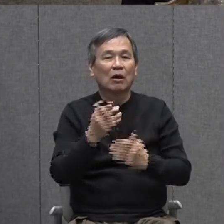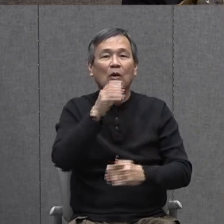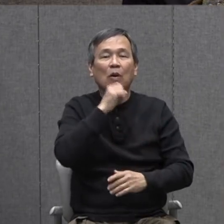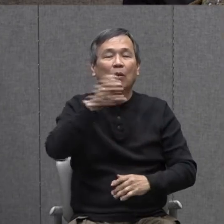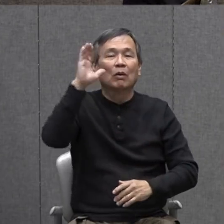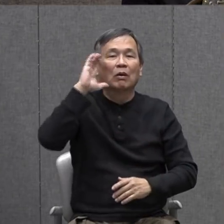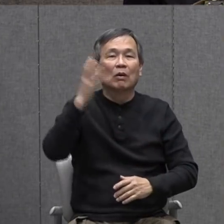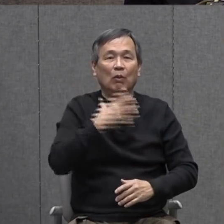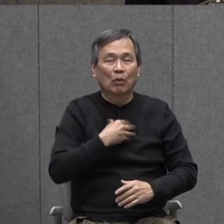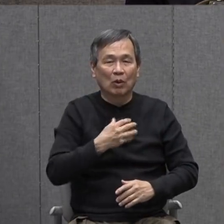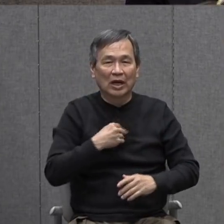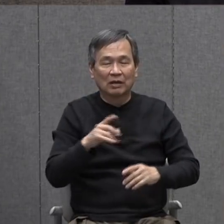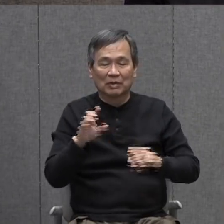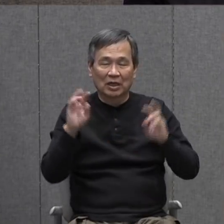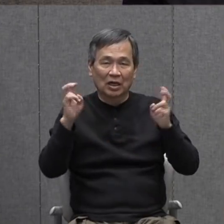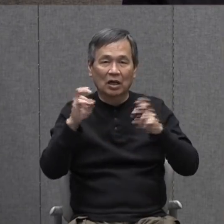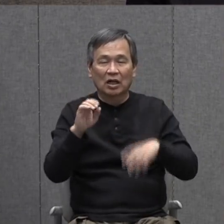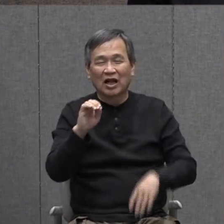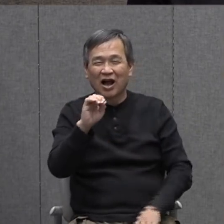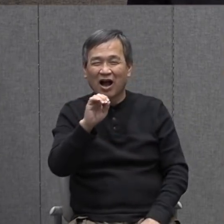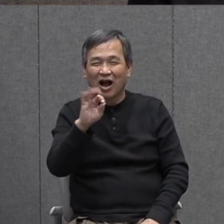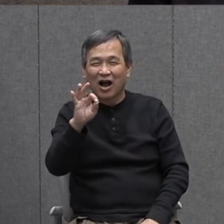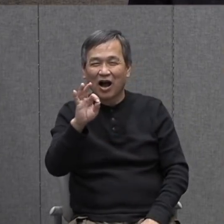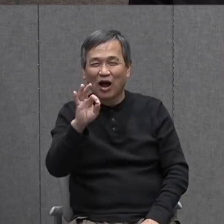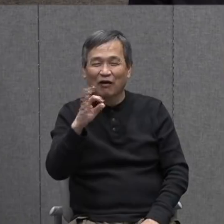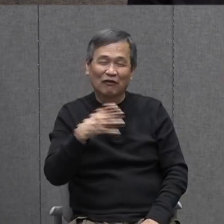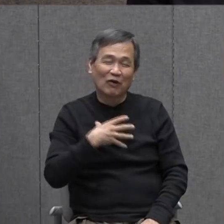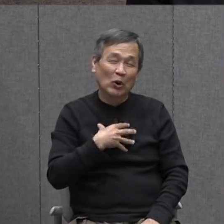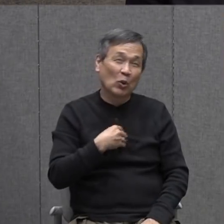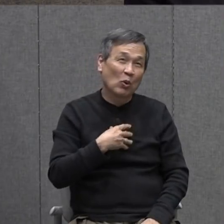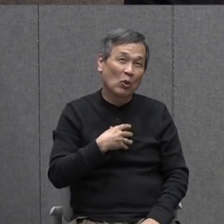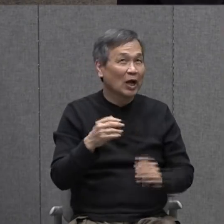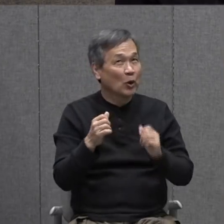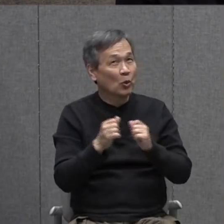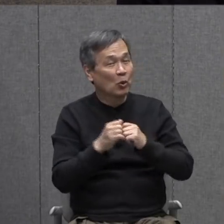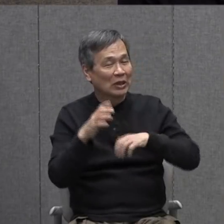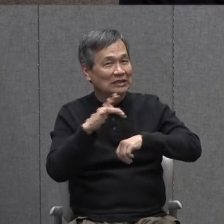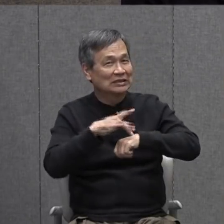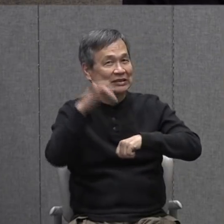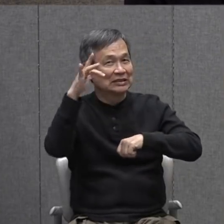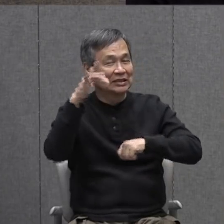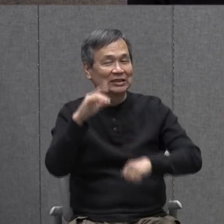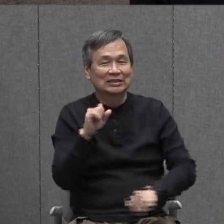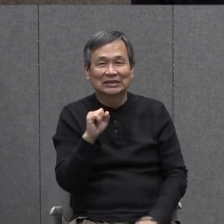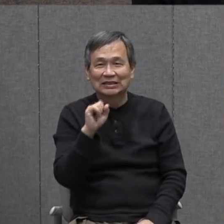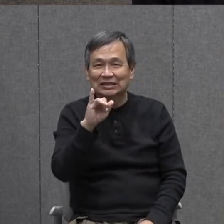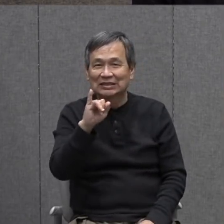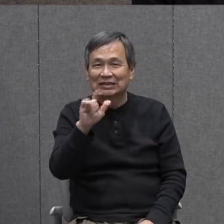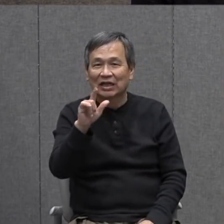I would call it off-white with silver sparkles. I even have these black lines,